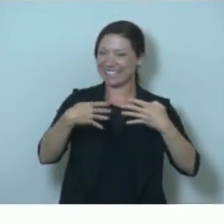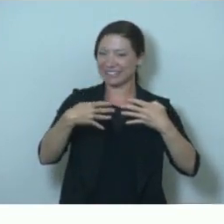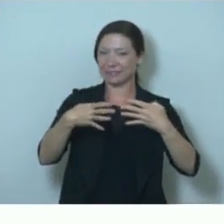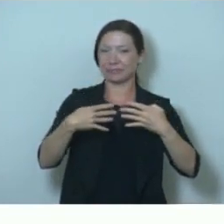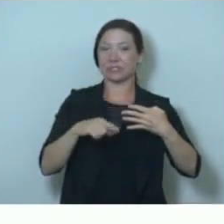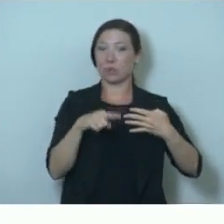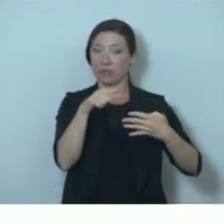LIKE GATE.